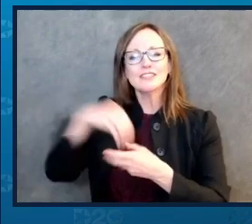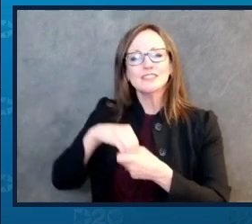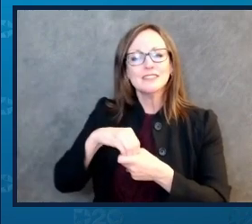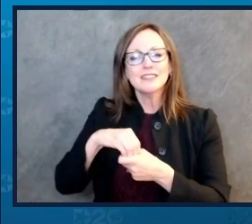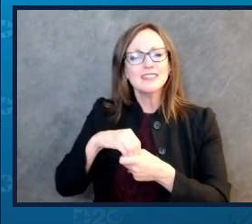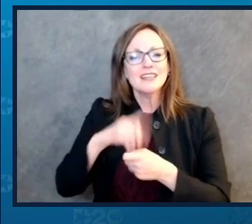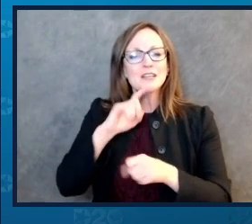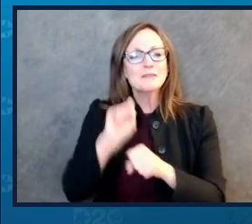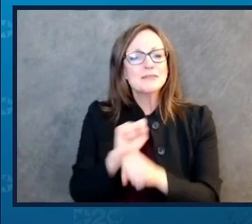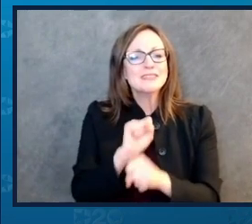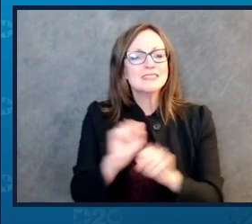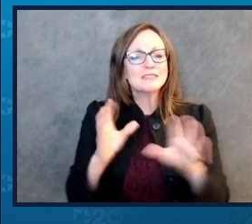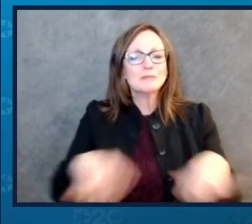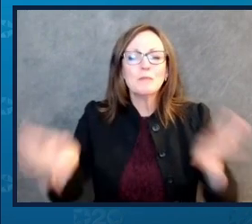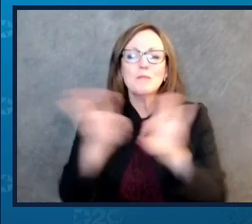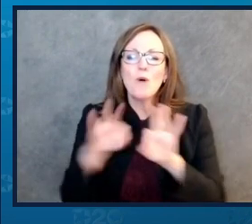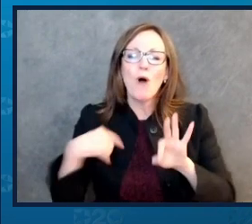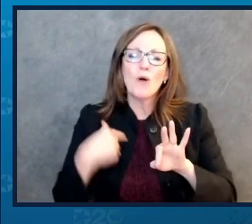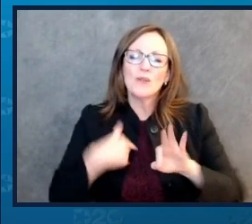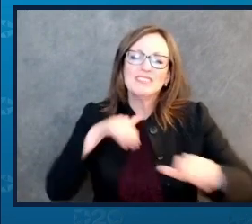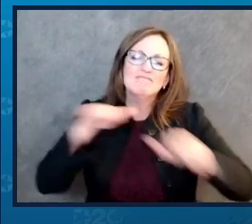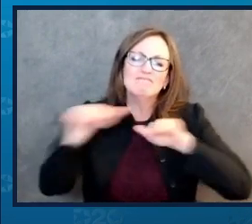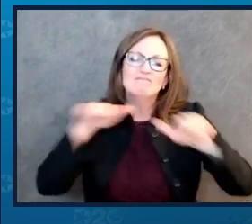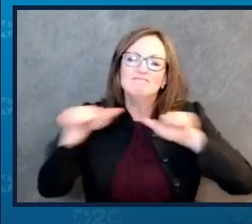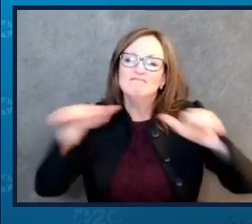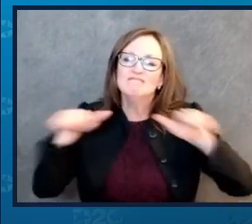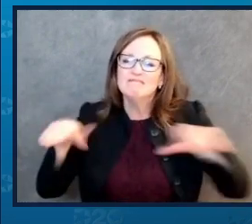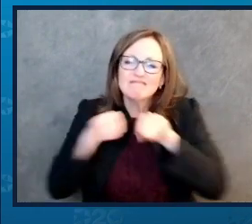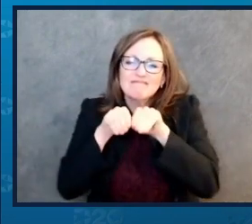WE CAN NEVER SAY IT OFTEN OR LOUDLY ENOUGH.